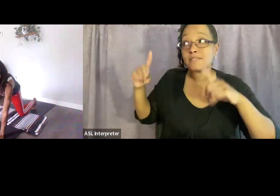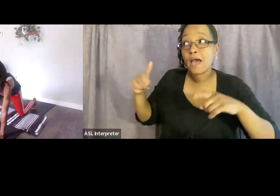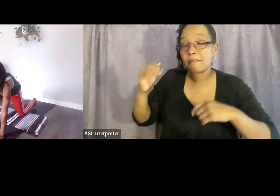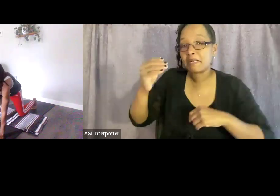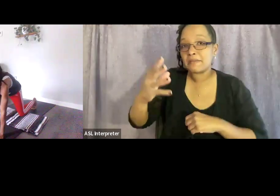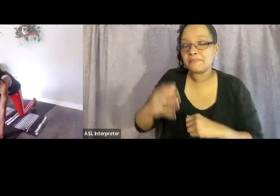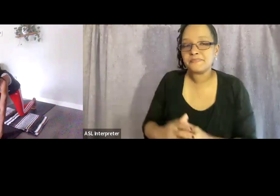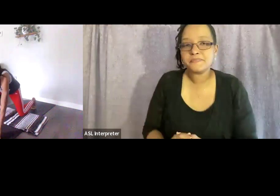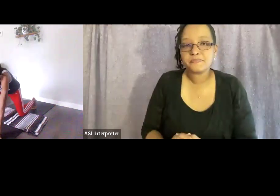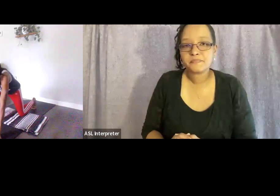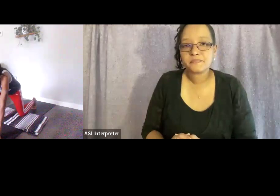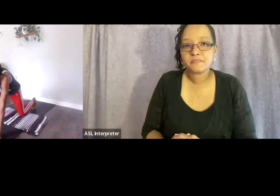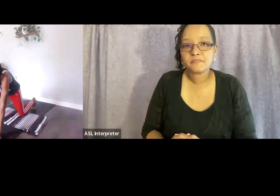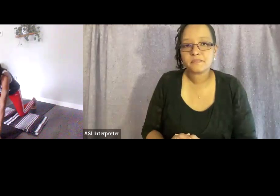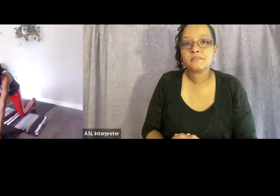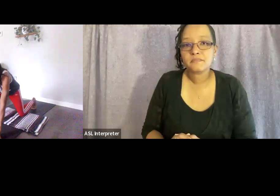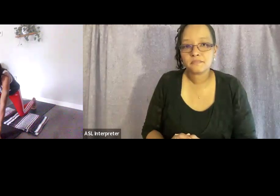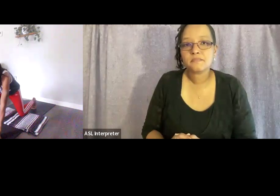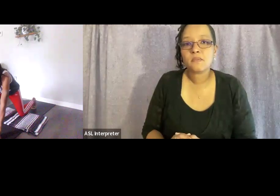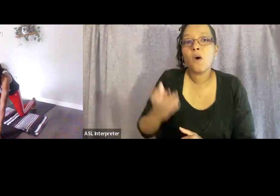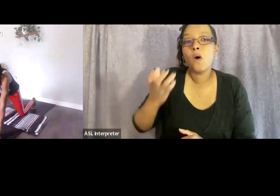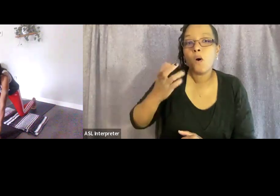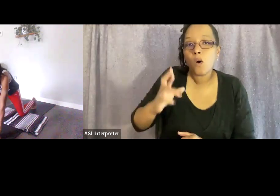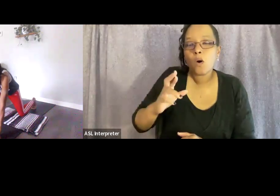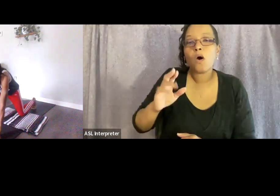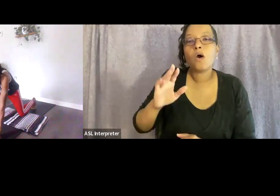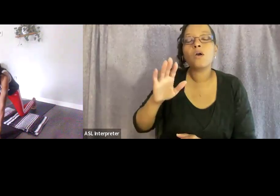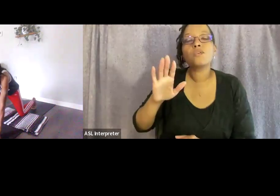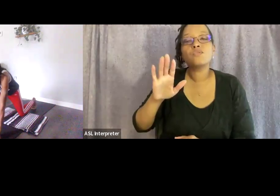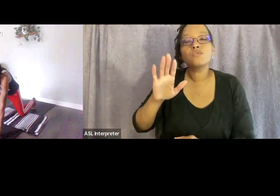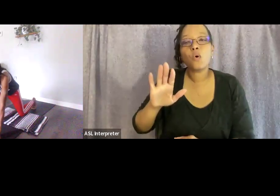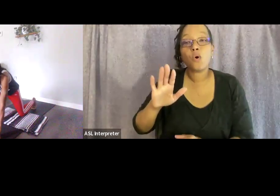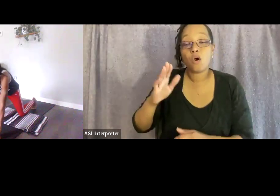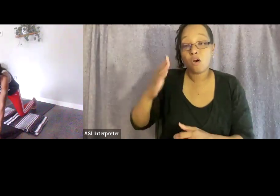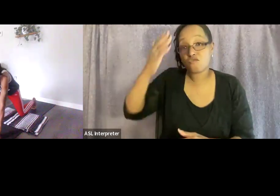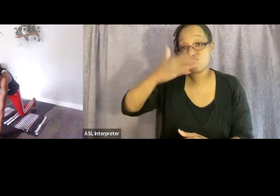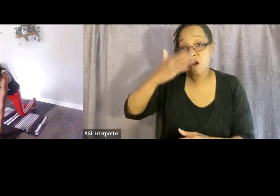Or you can frame your front foot like a pitcher, and come up onto the fingertips.